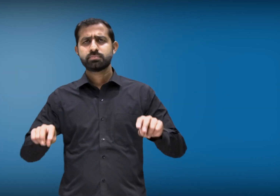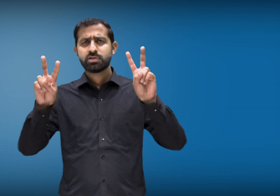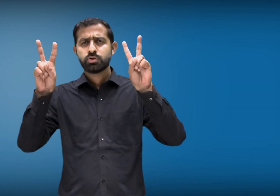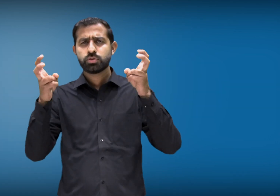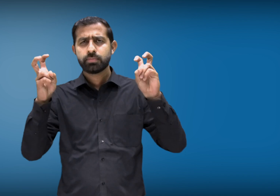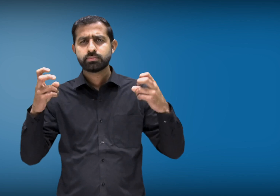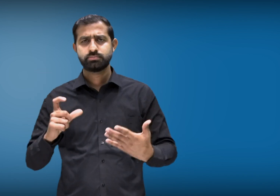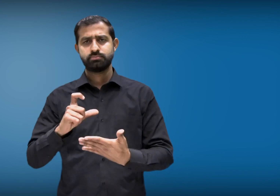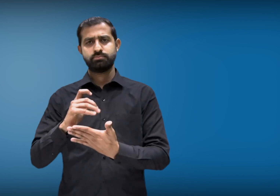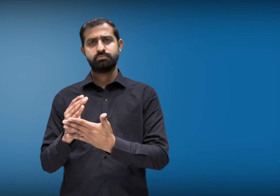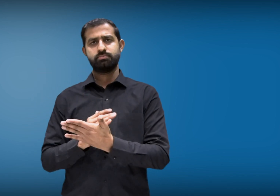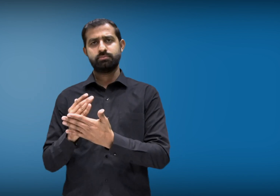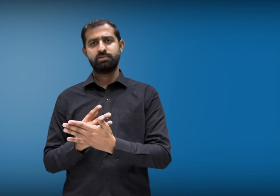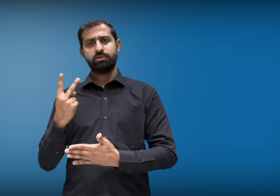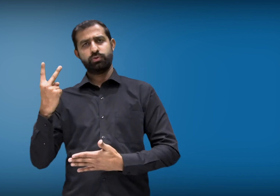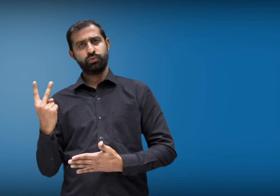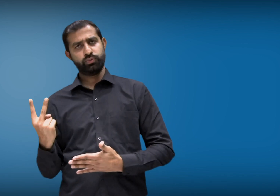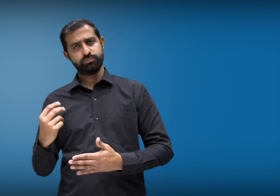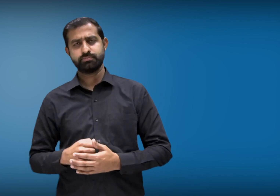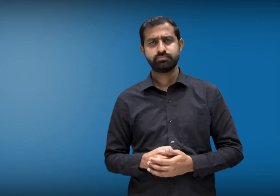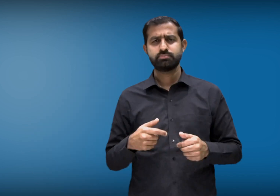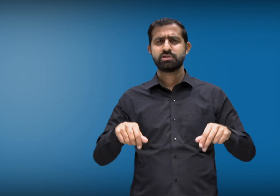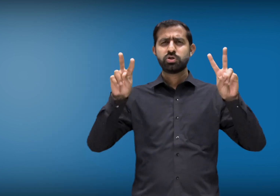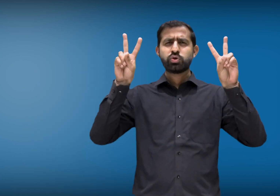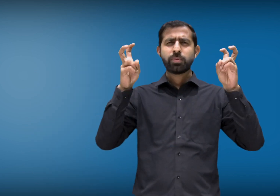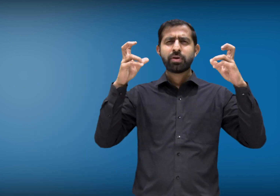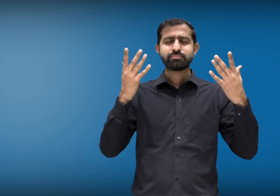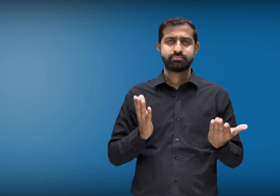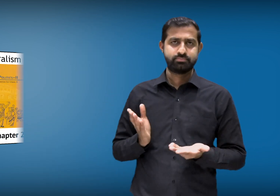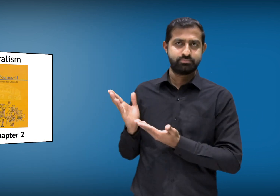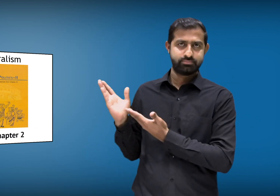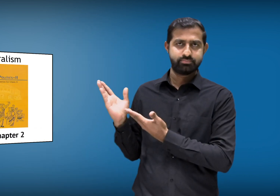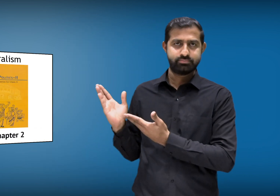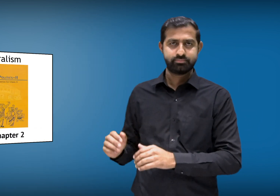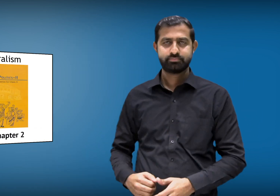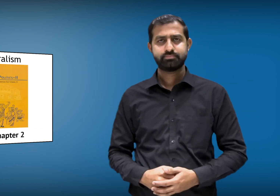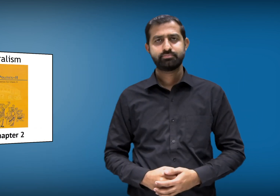Topic of chapter two The topic for chapter two is Federalism.